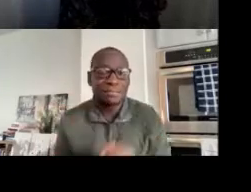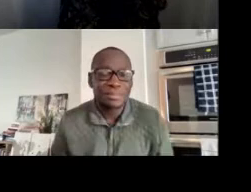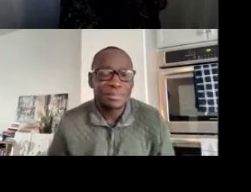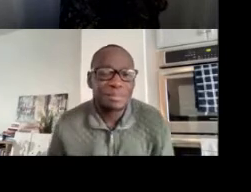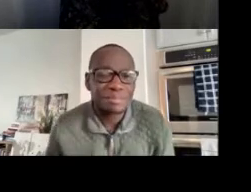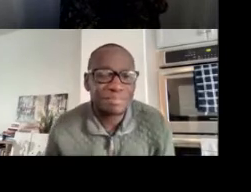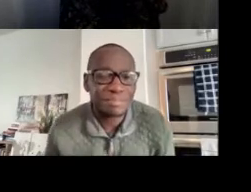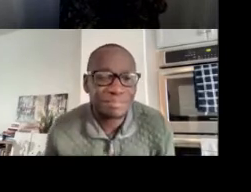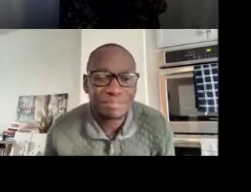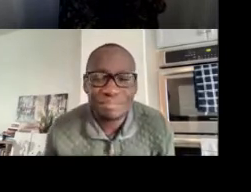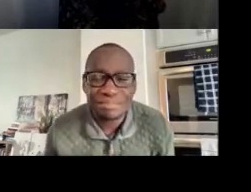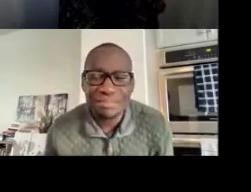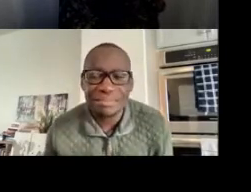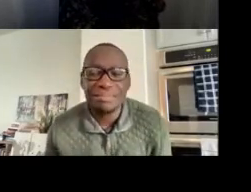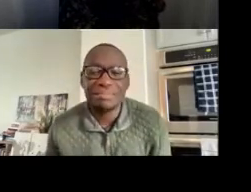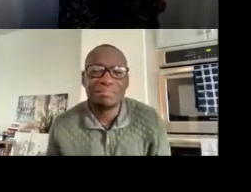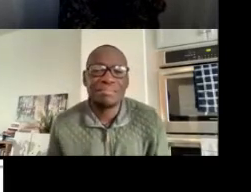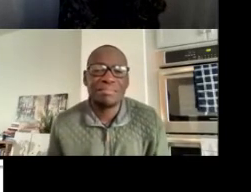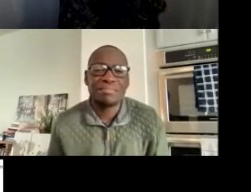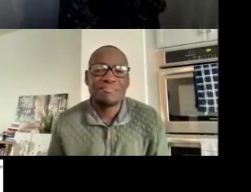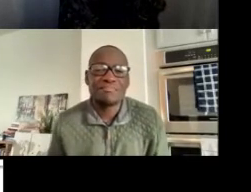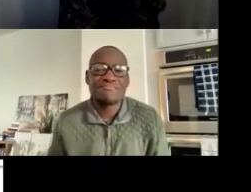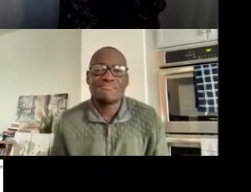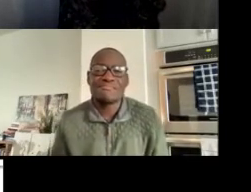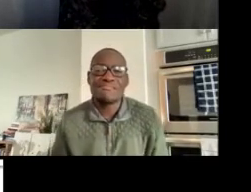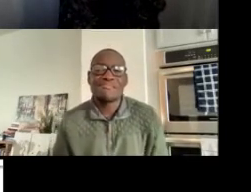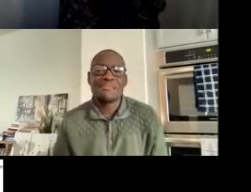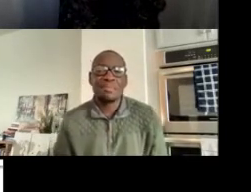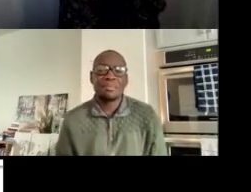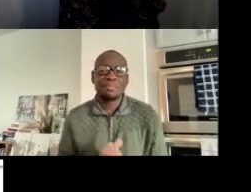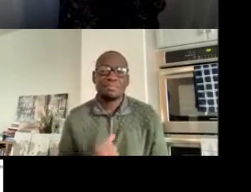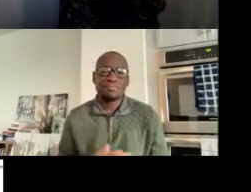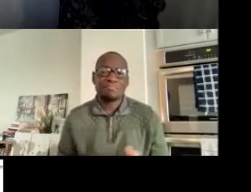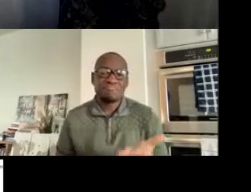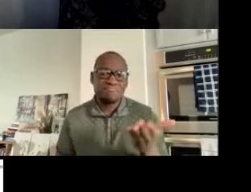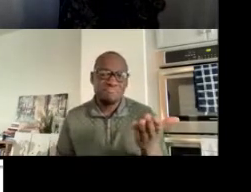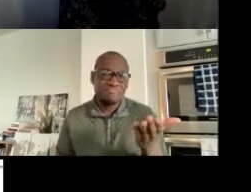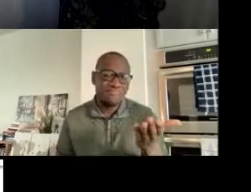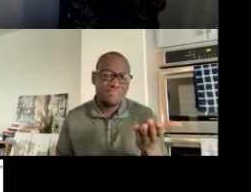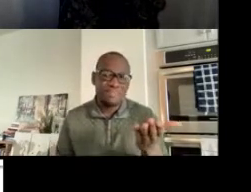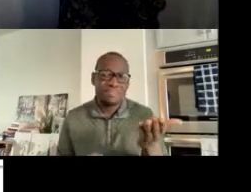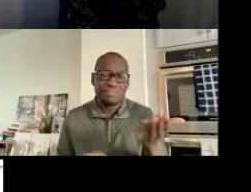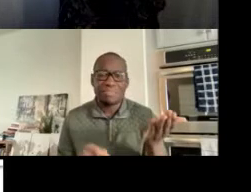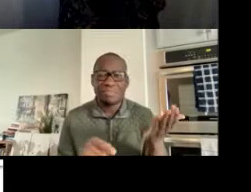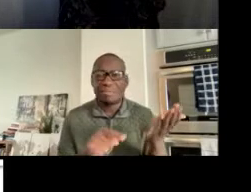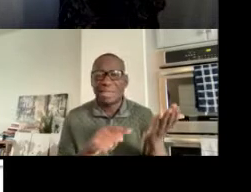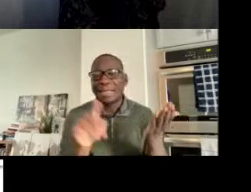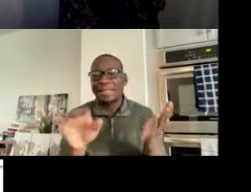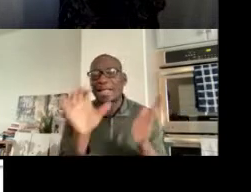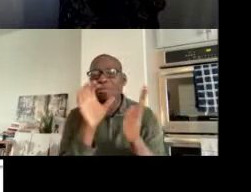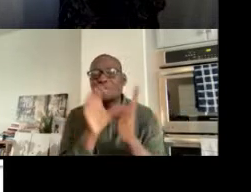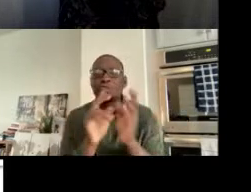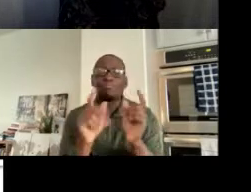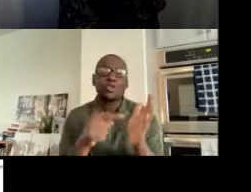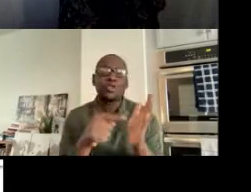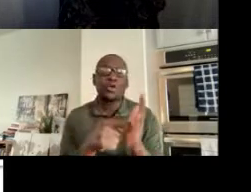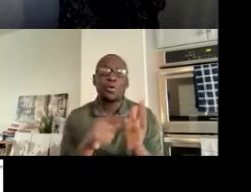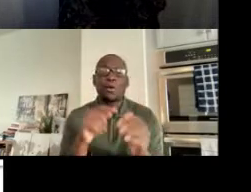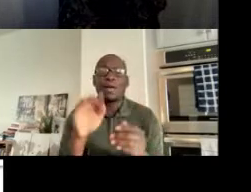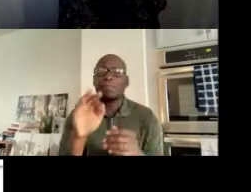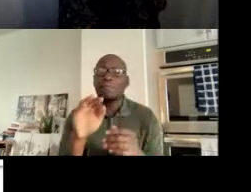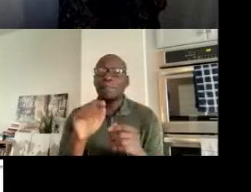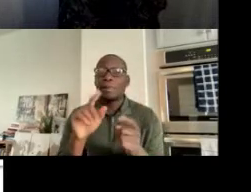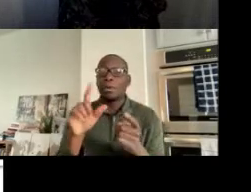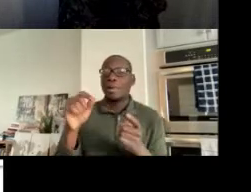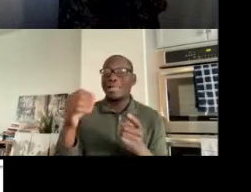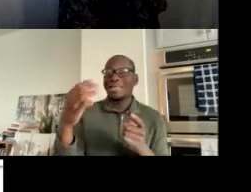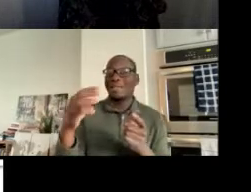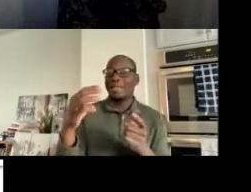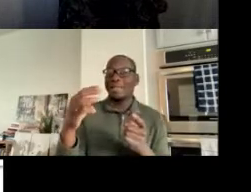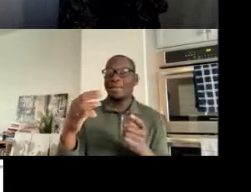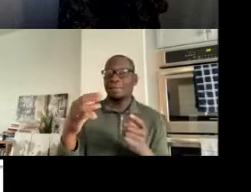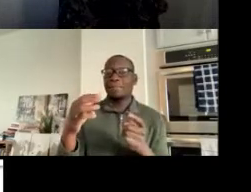if you could move on to the next slide, please. The picture hear just briefly is to show you,